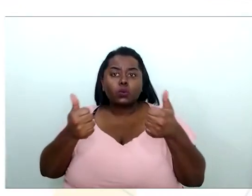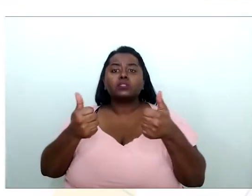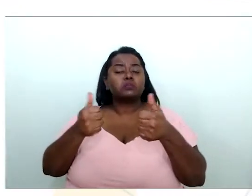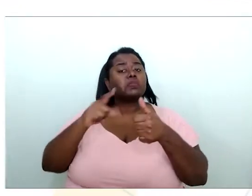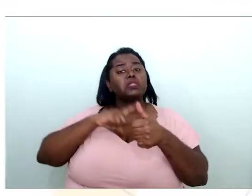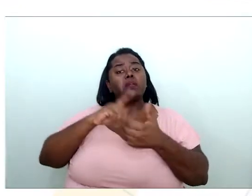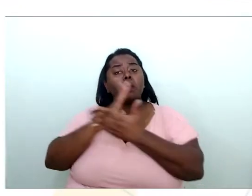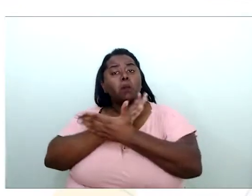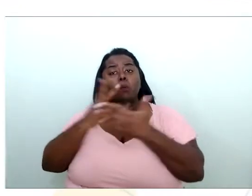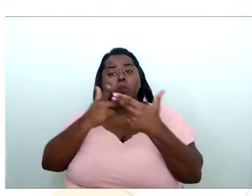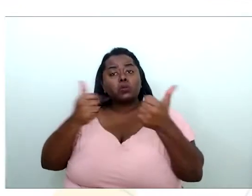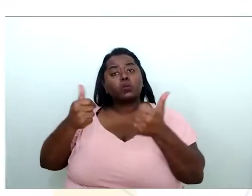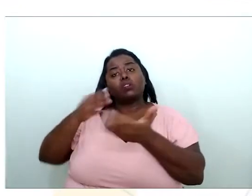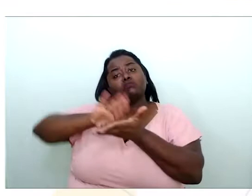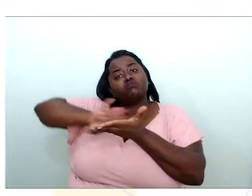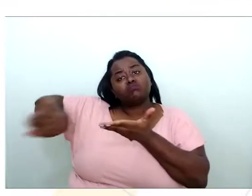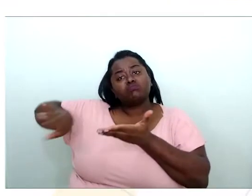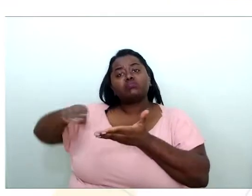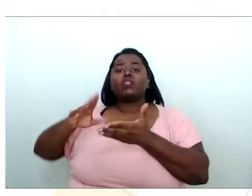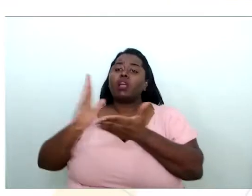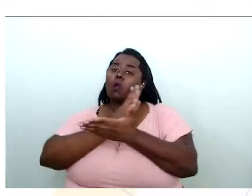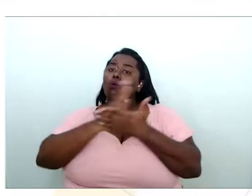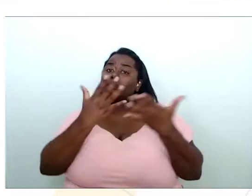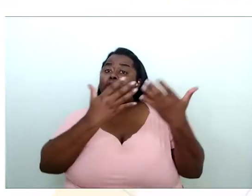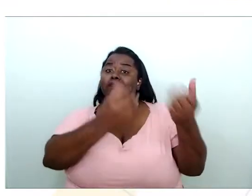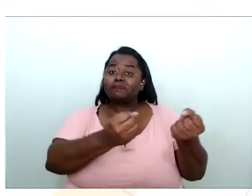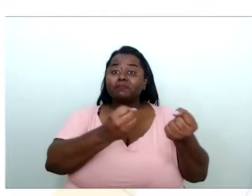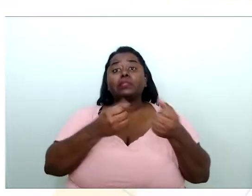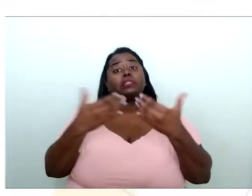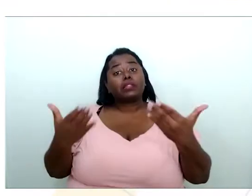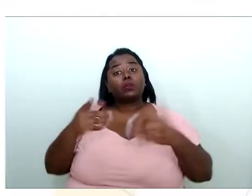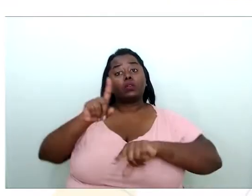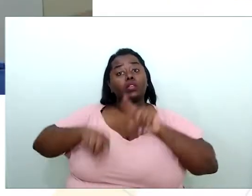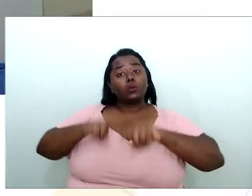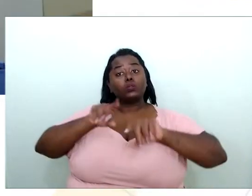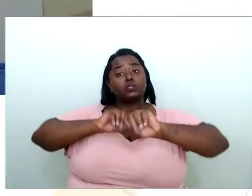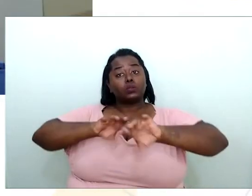some we accept, you know. See, open educational resources same thing. The